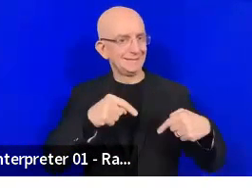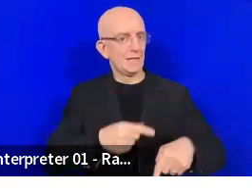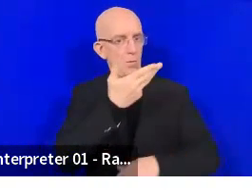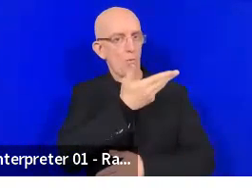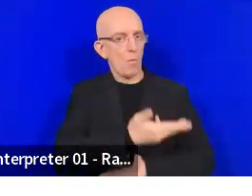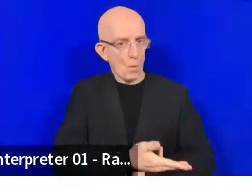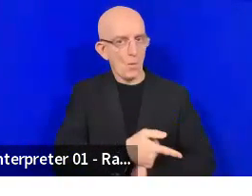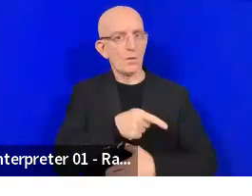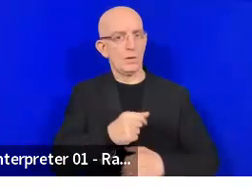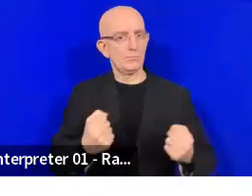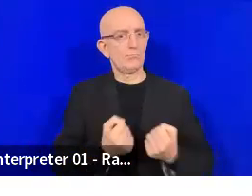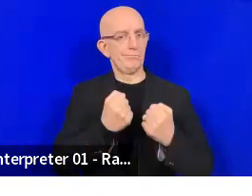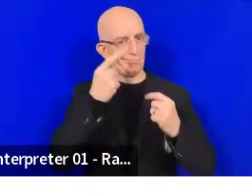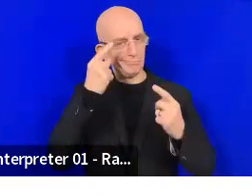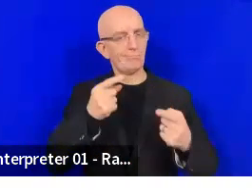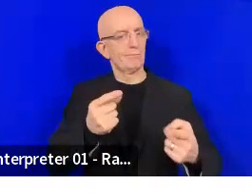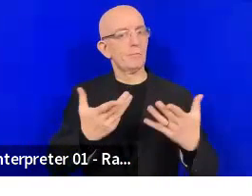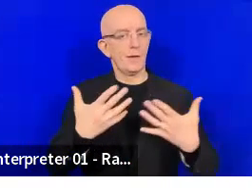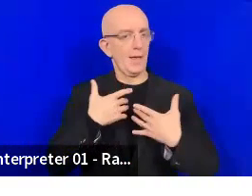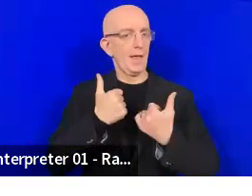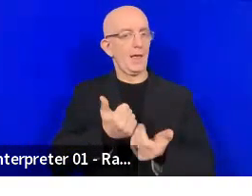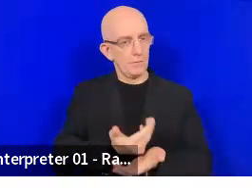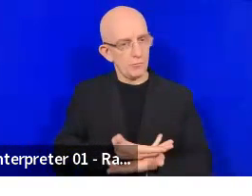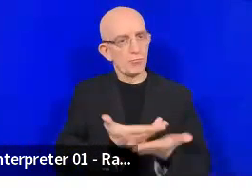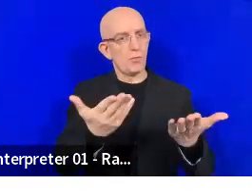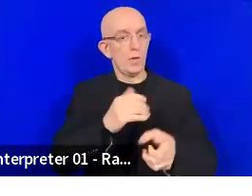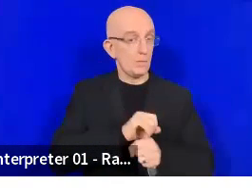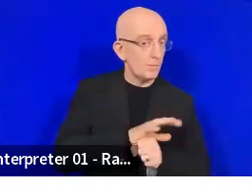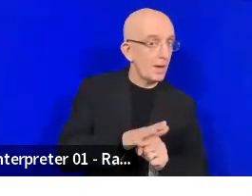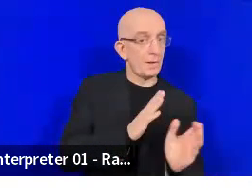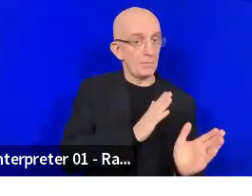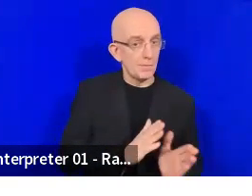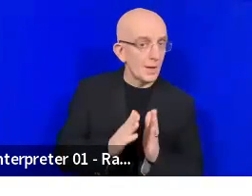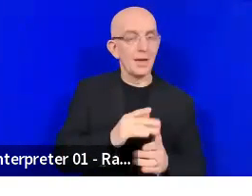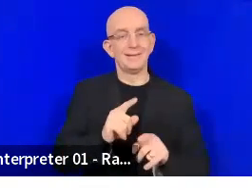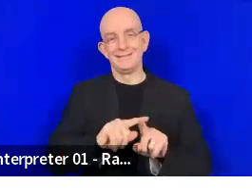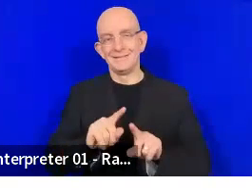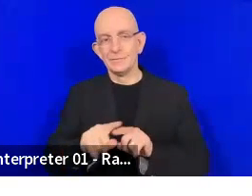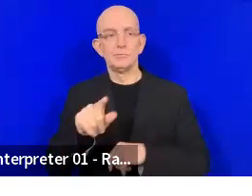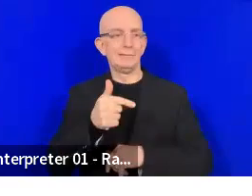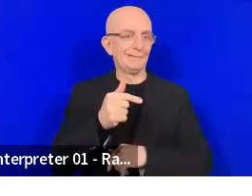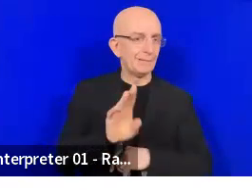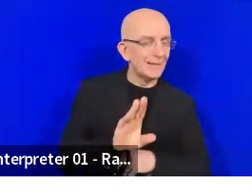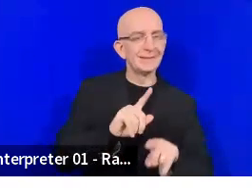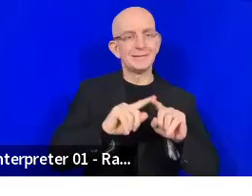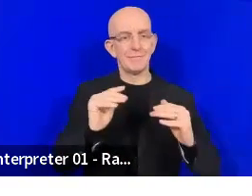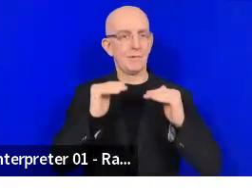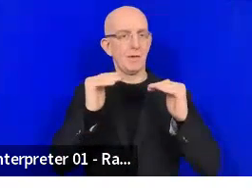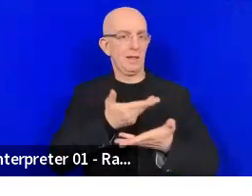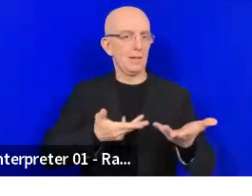level meetings, the upcoming sustainable development goal summit, the G7, G20, INB, and other work